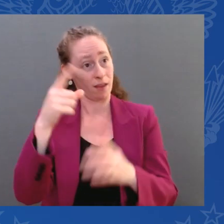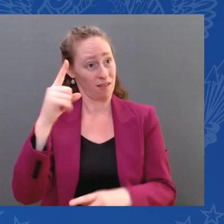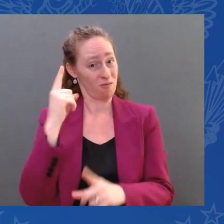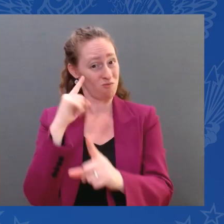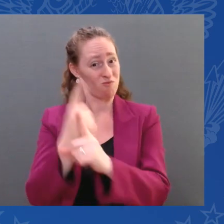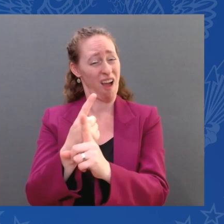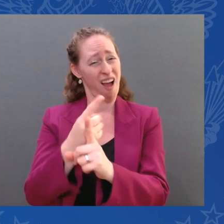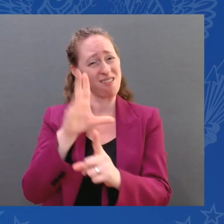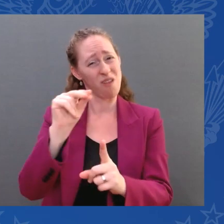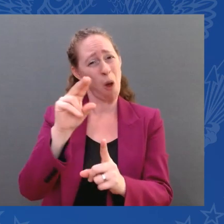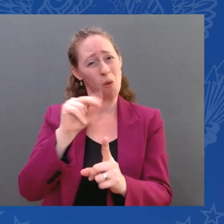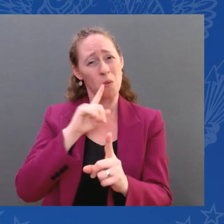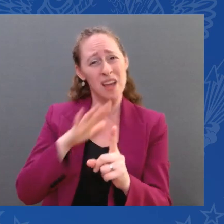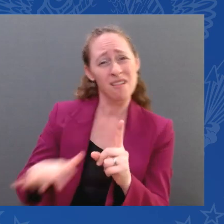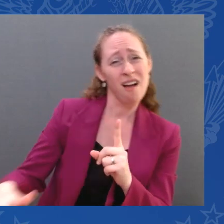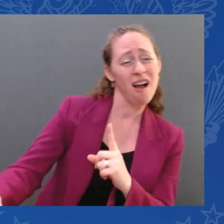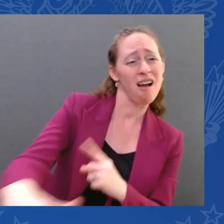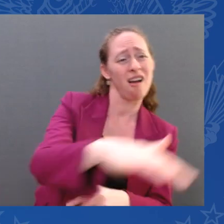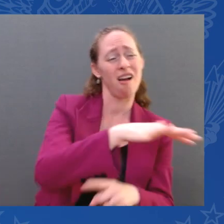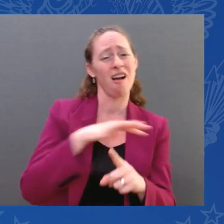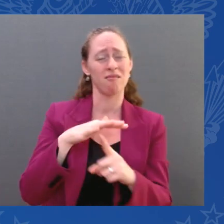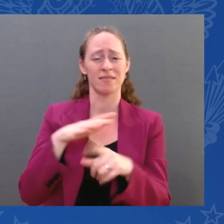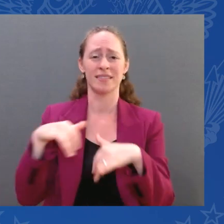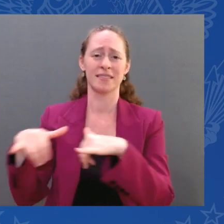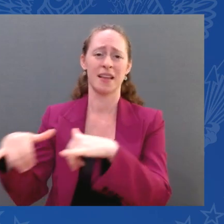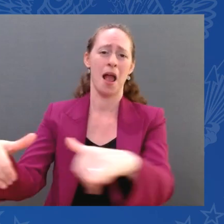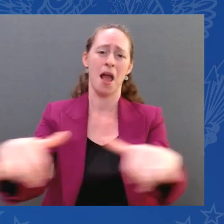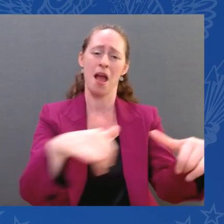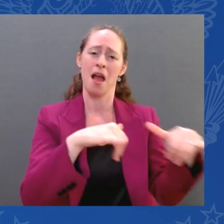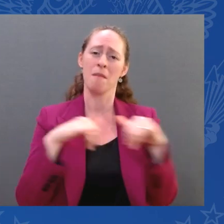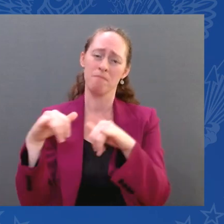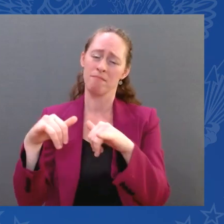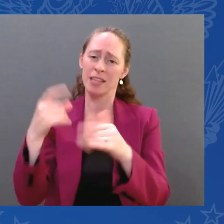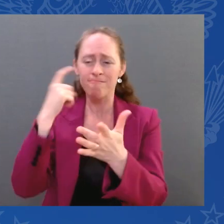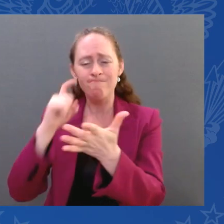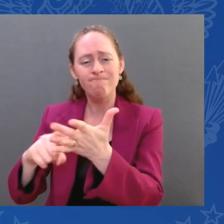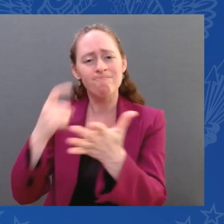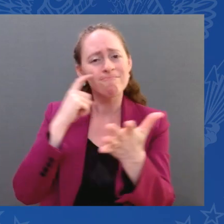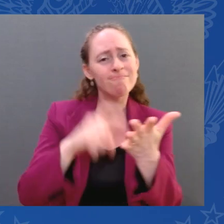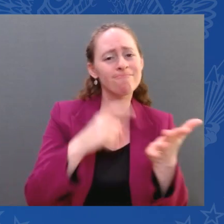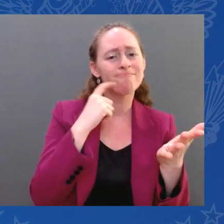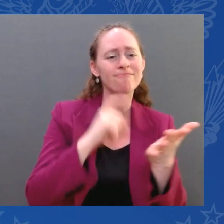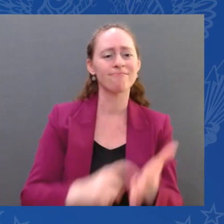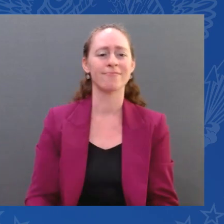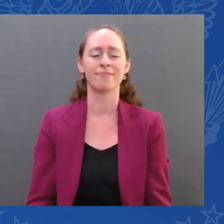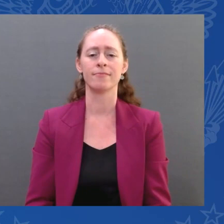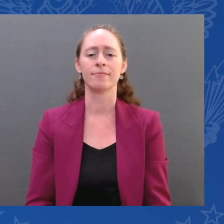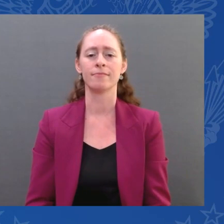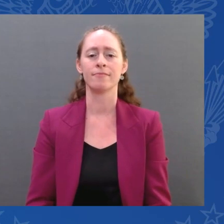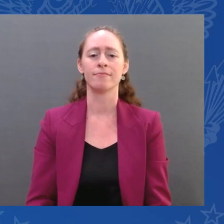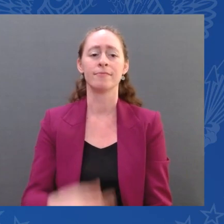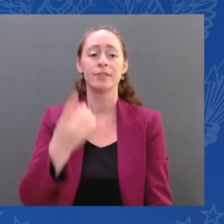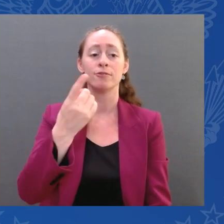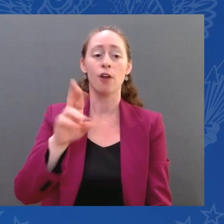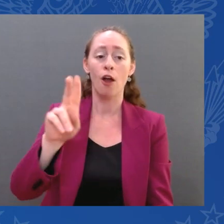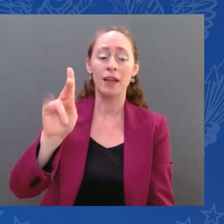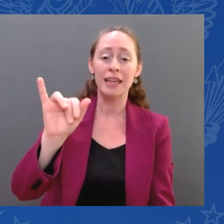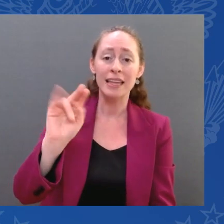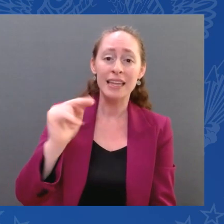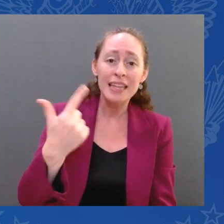When Dr. King, Rosa Parks and Claudette Colvin and John Lewis and other giants of our history needed a lawyer for their fight for freedom.